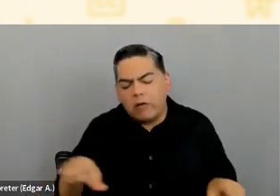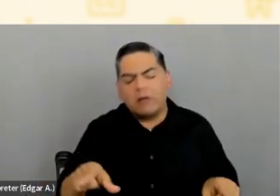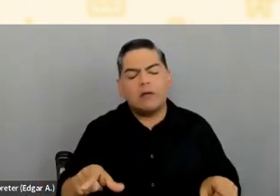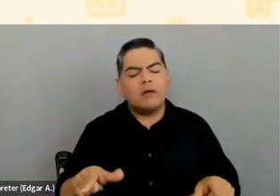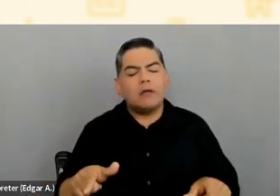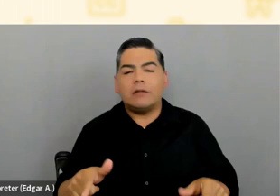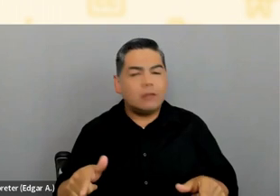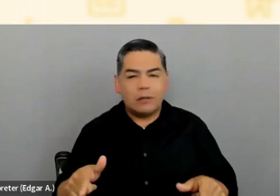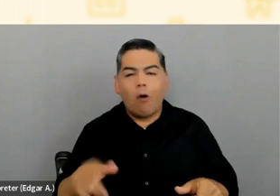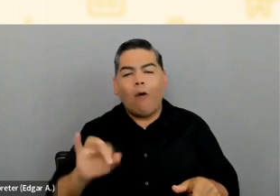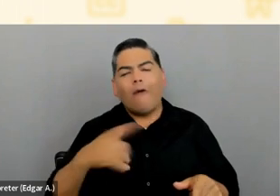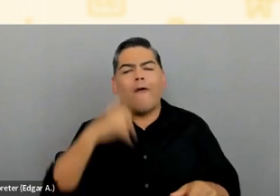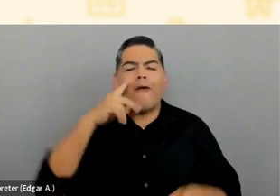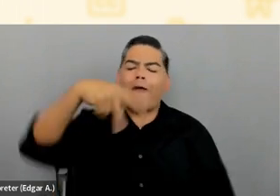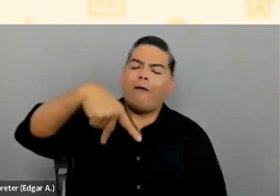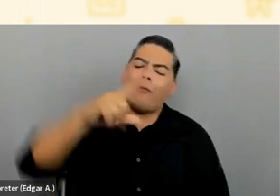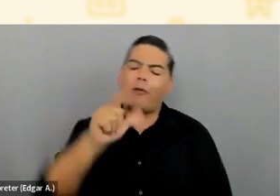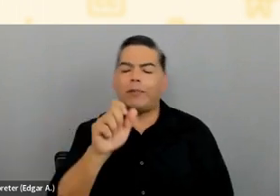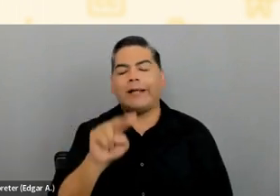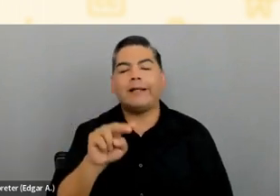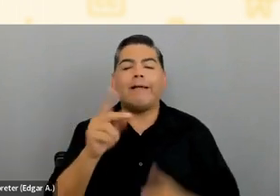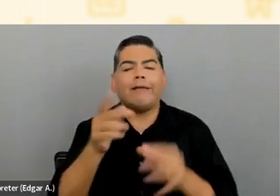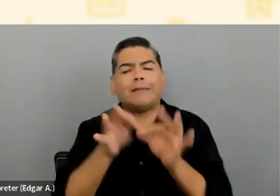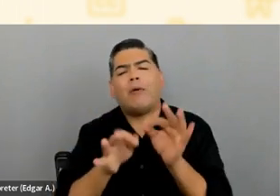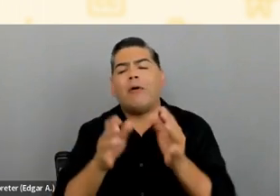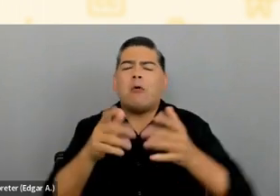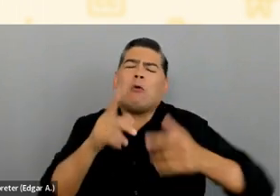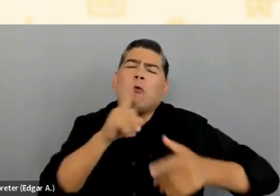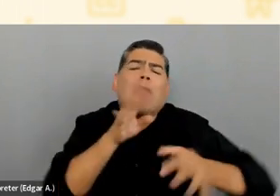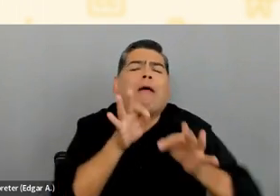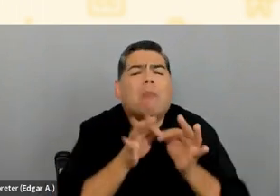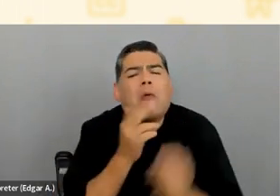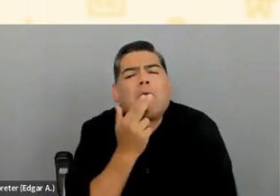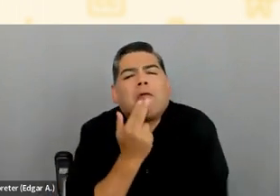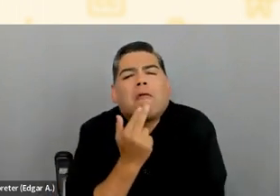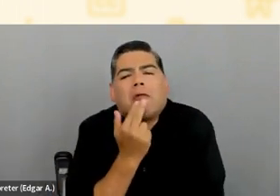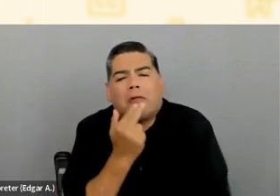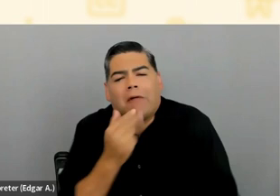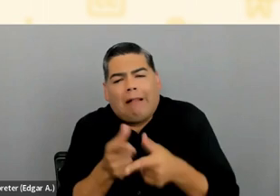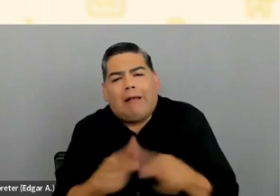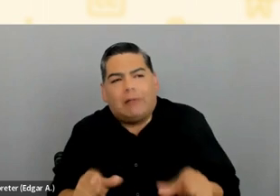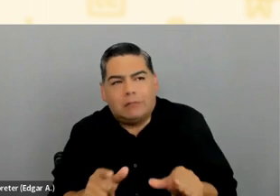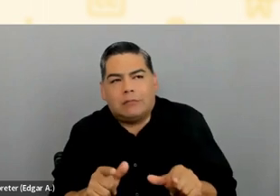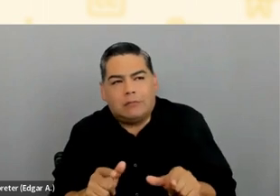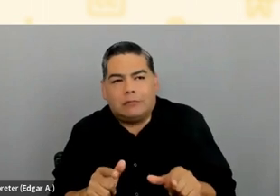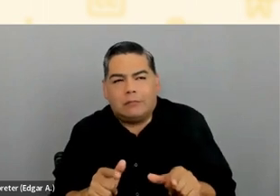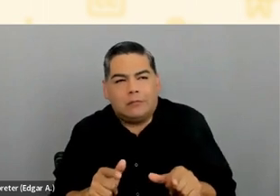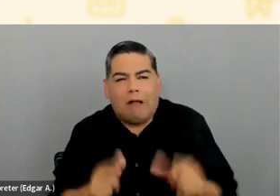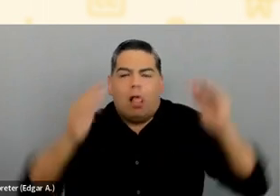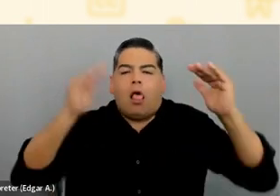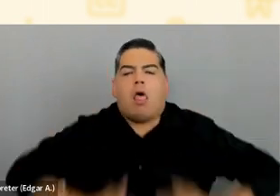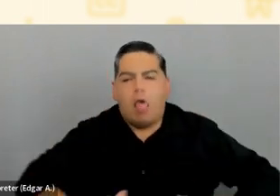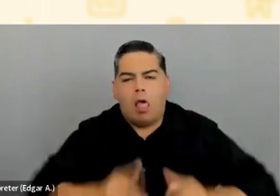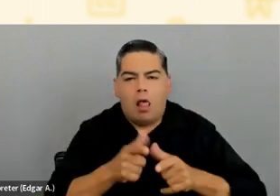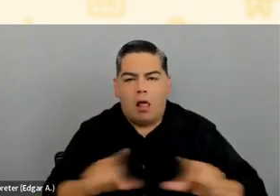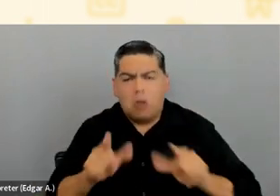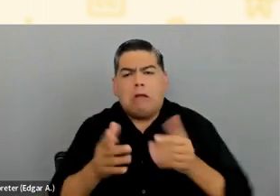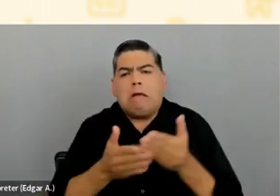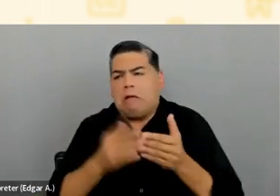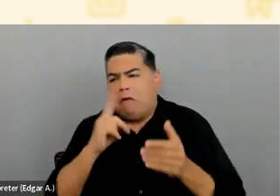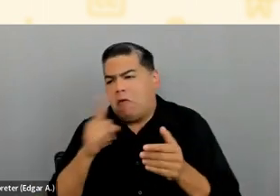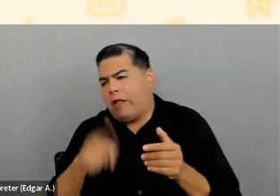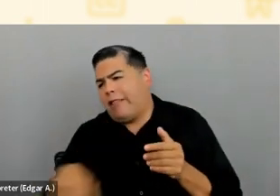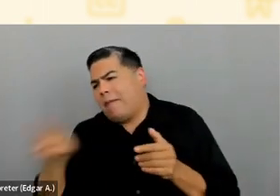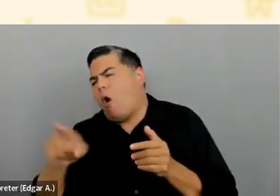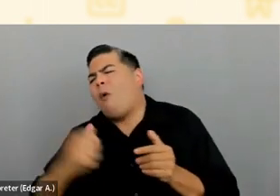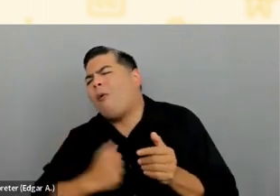about making things super simple, and easier, or lowering the grade level.